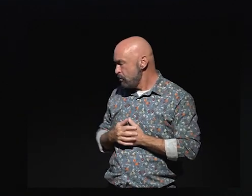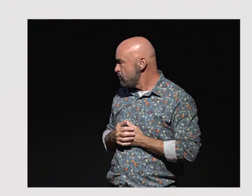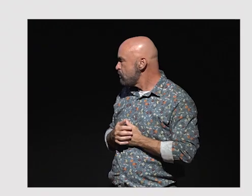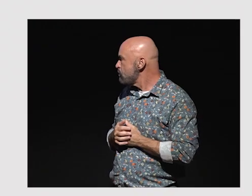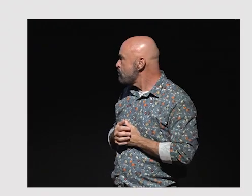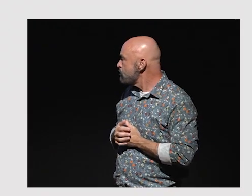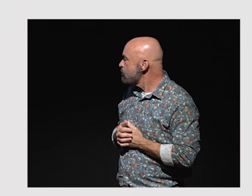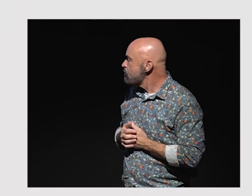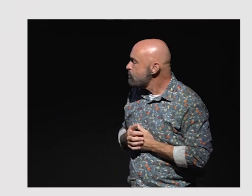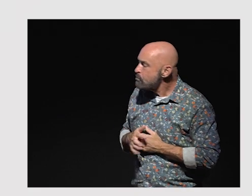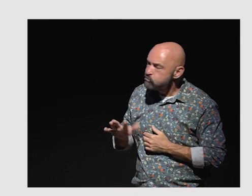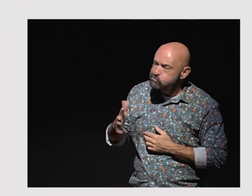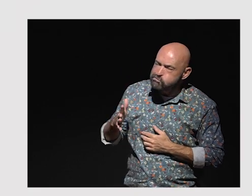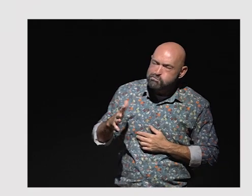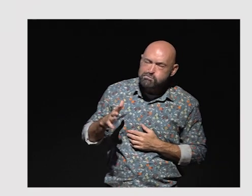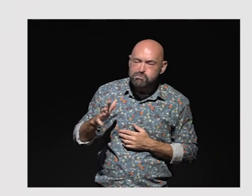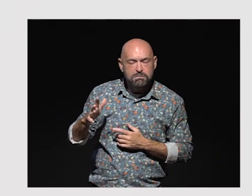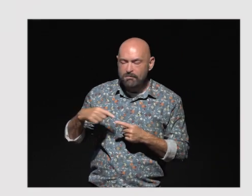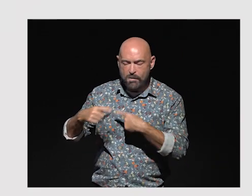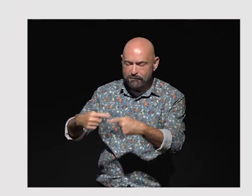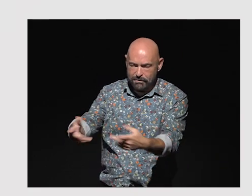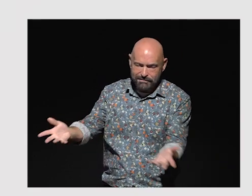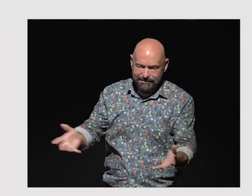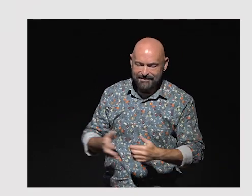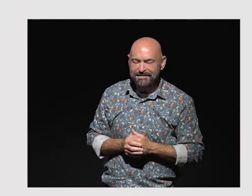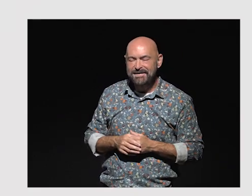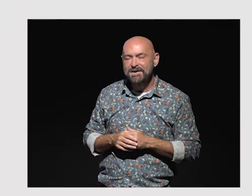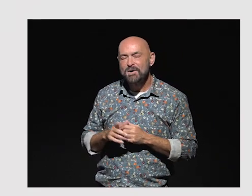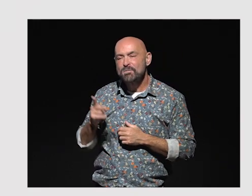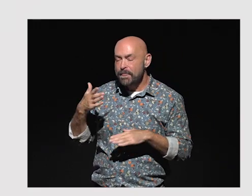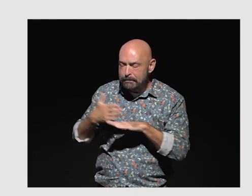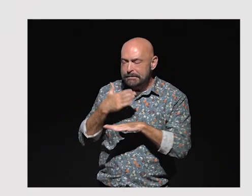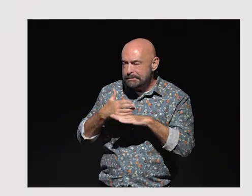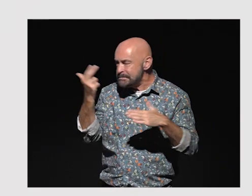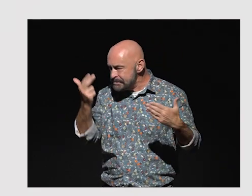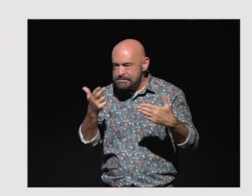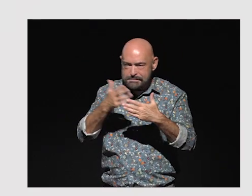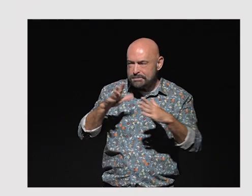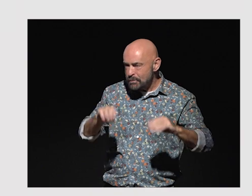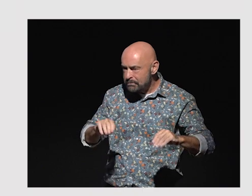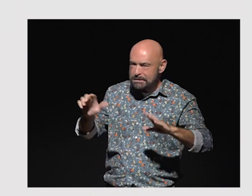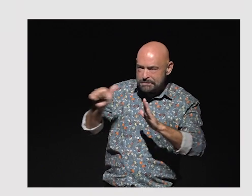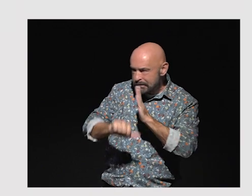and it takes him forever. He works and he works and he works. And he stops and he starts.